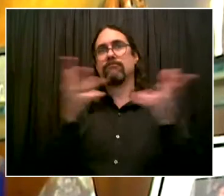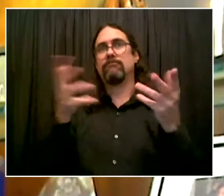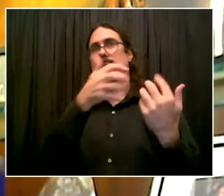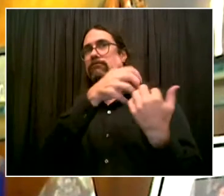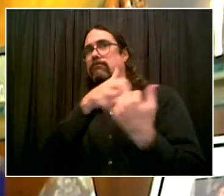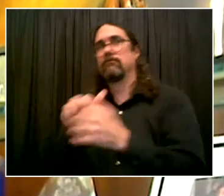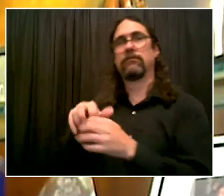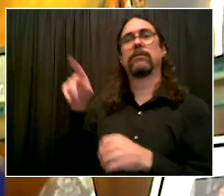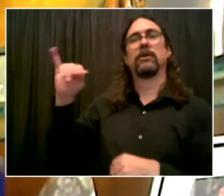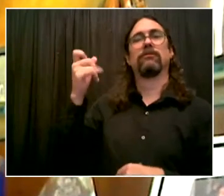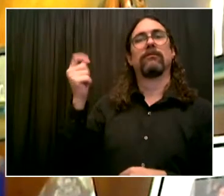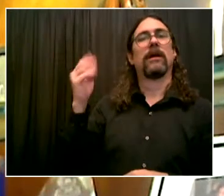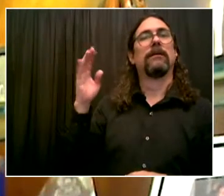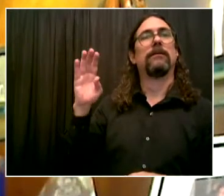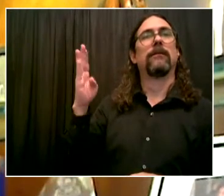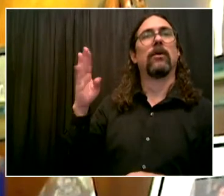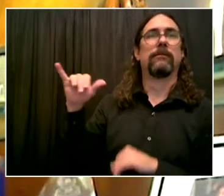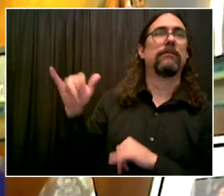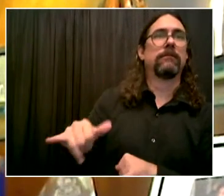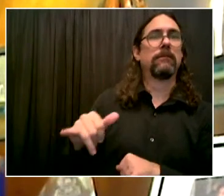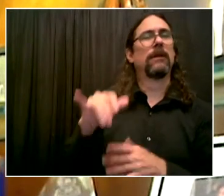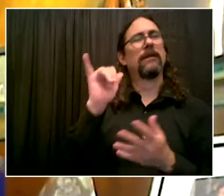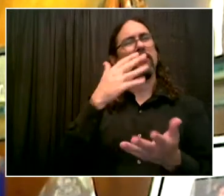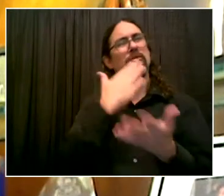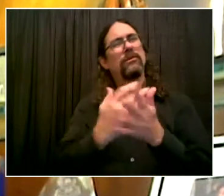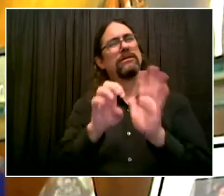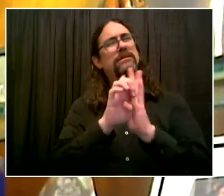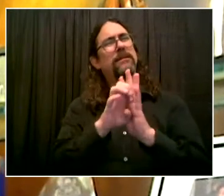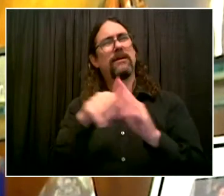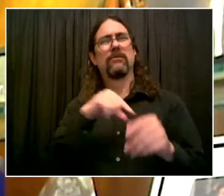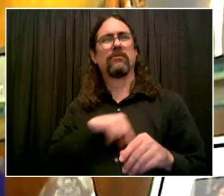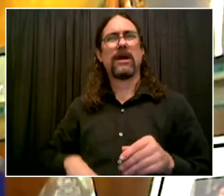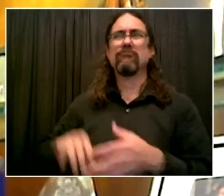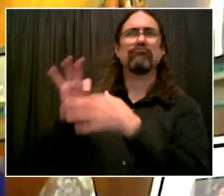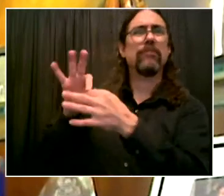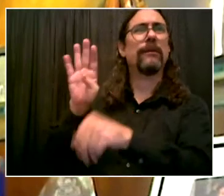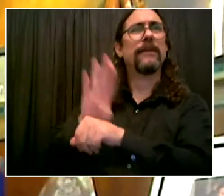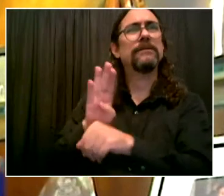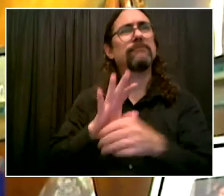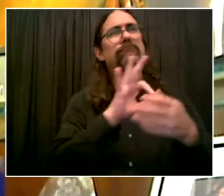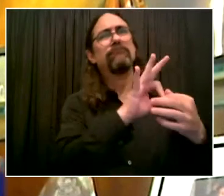AND TO QUEENS COUNTY. SO, WE ARE MOVING FORWARD MR. MAYOR